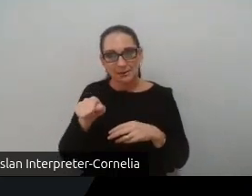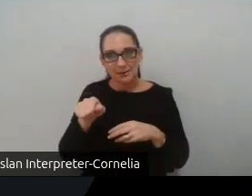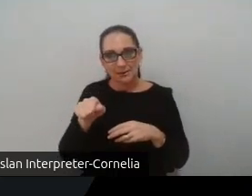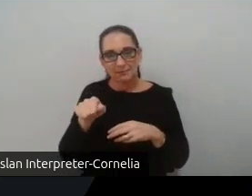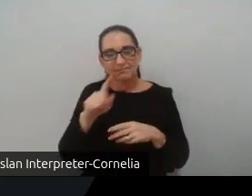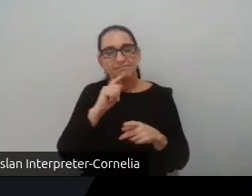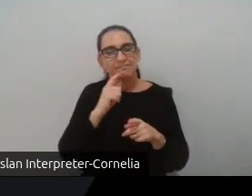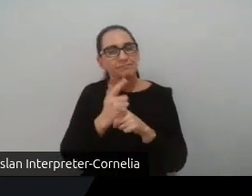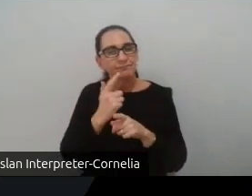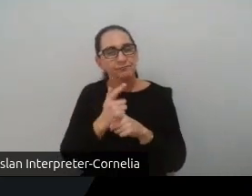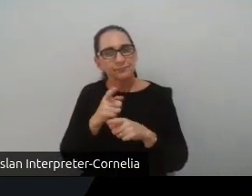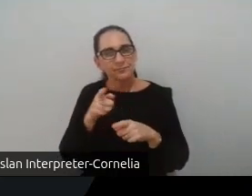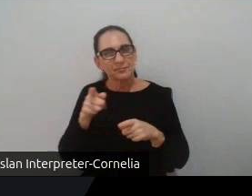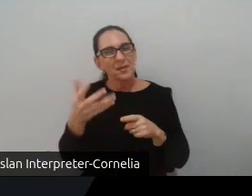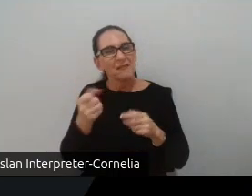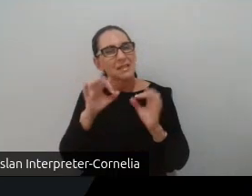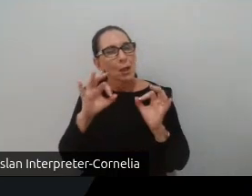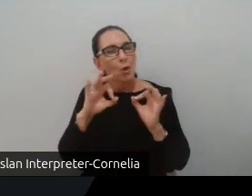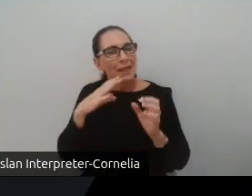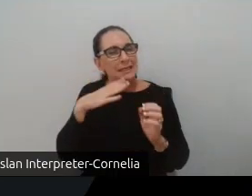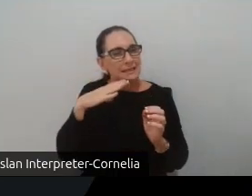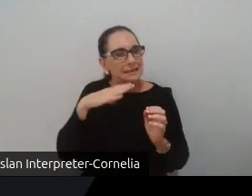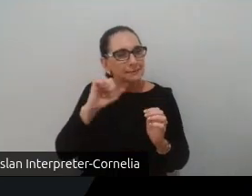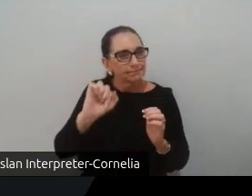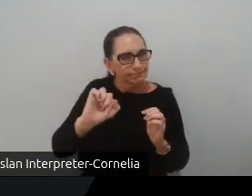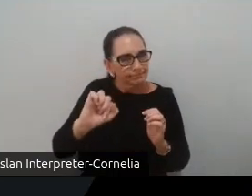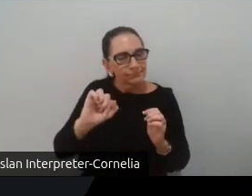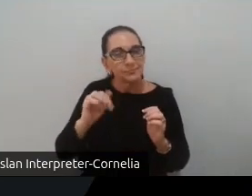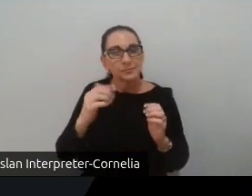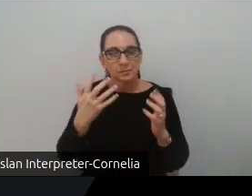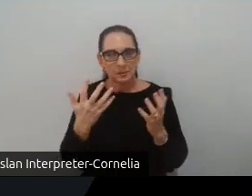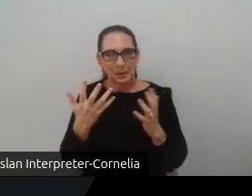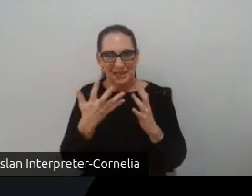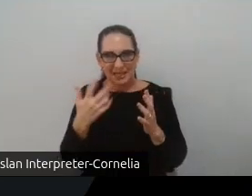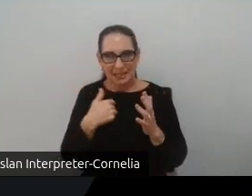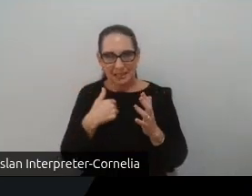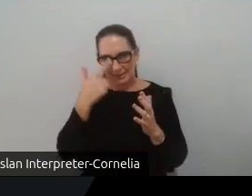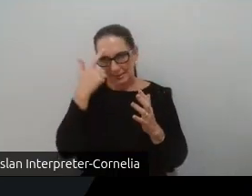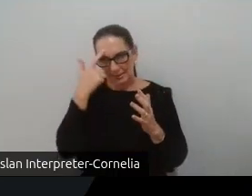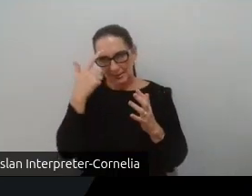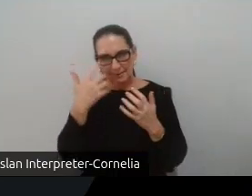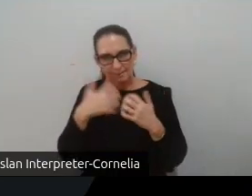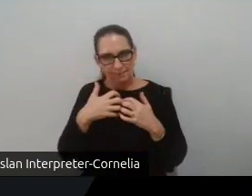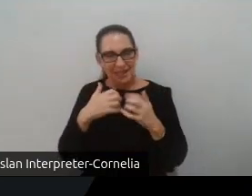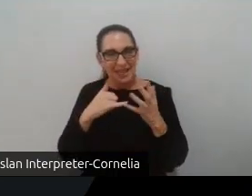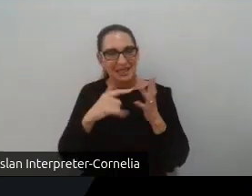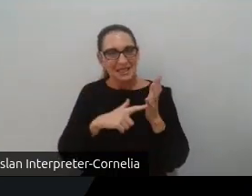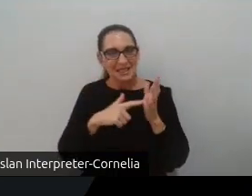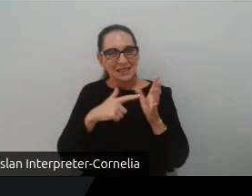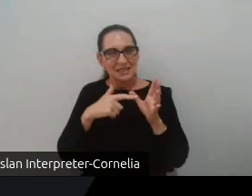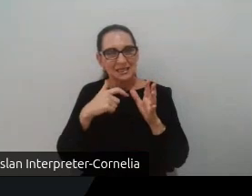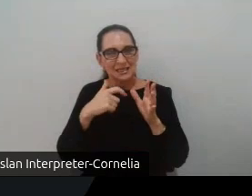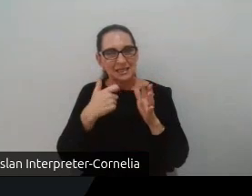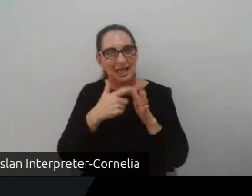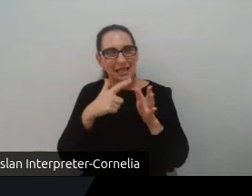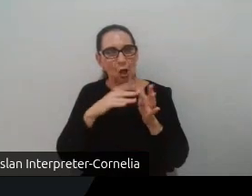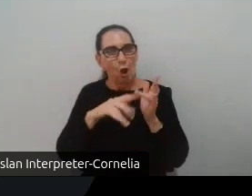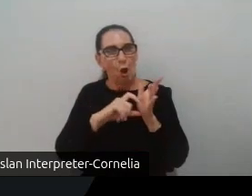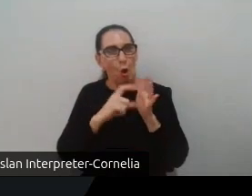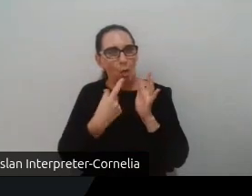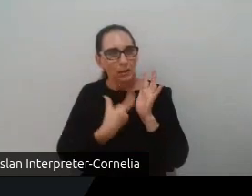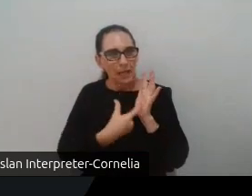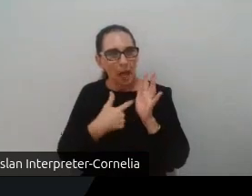has a bit of special needs um think about working with stakeholders to um make sure that the client